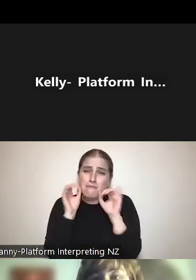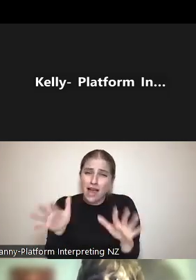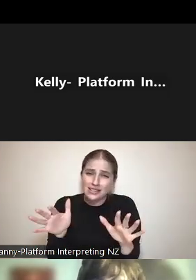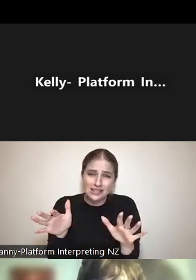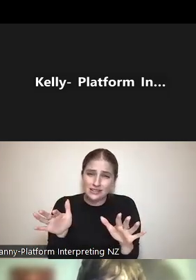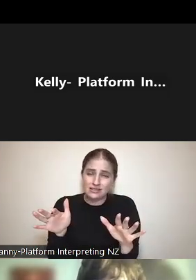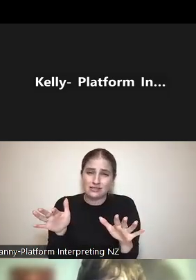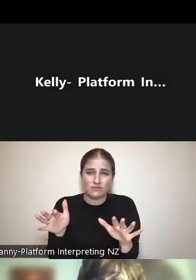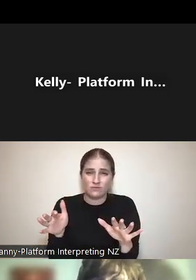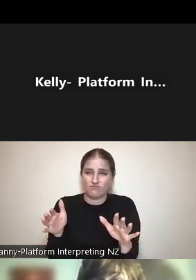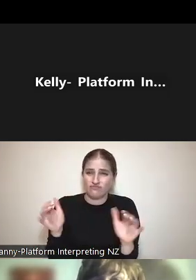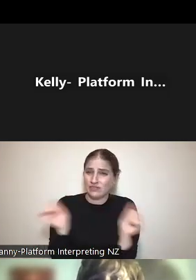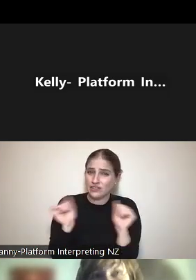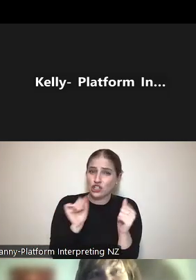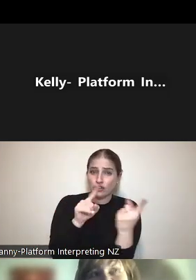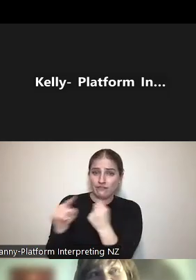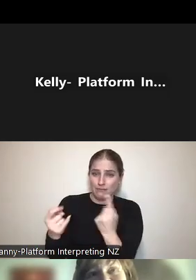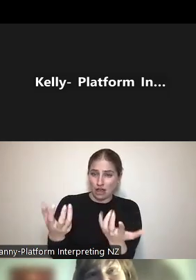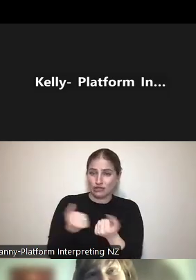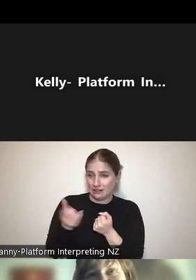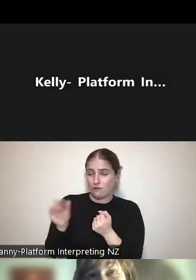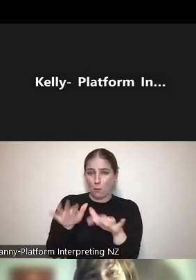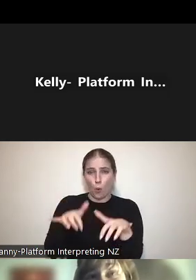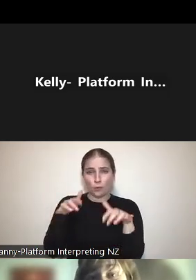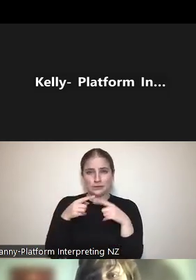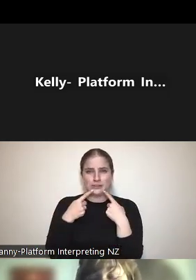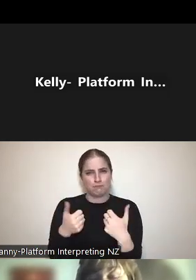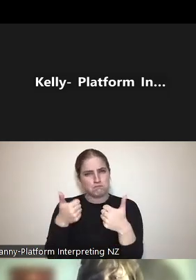that feedback from our audience. I have also, for the last 4 years,